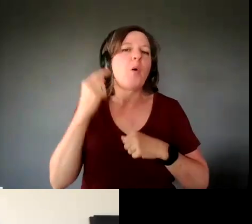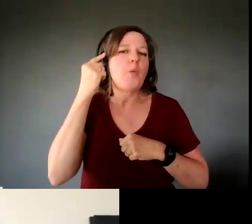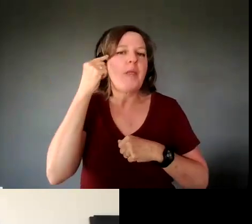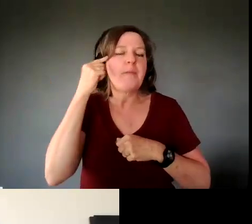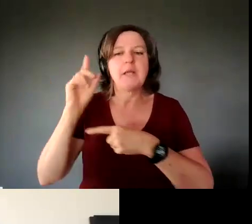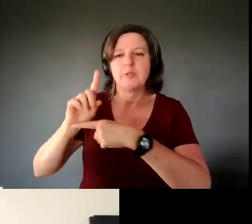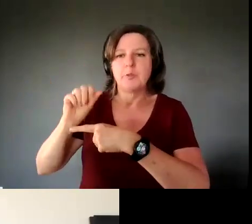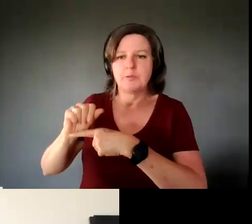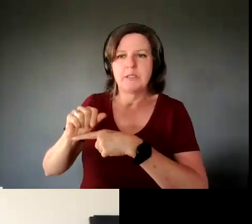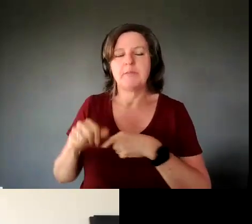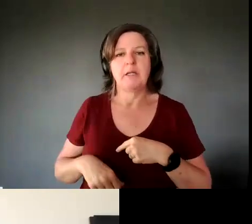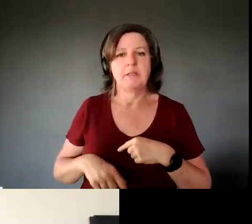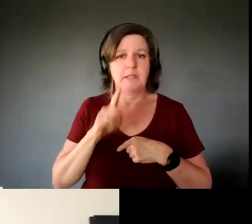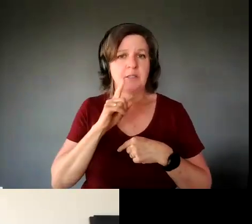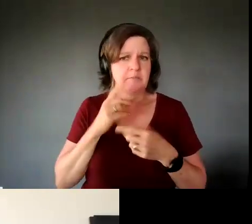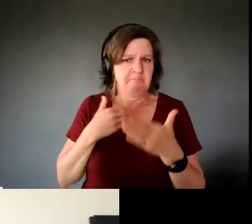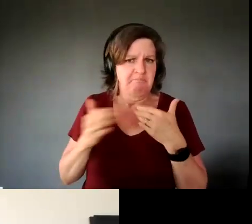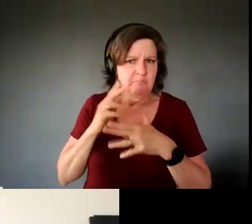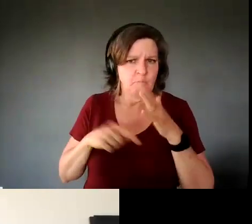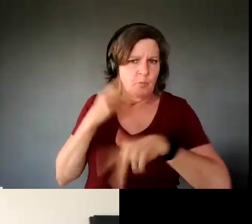It doesn't matter what kind of disability you have, right? It's opened to everybody.